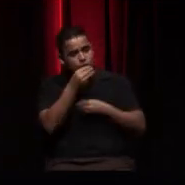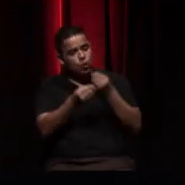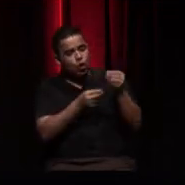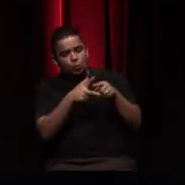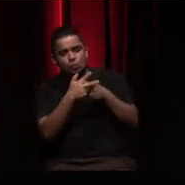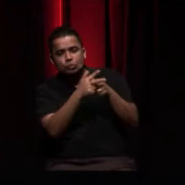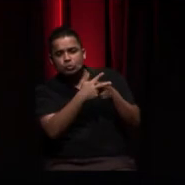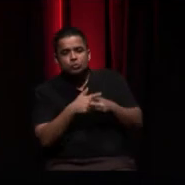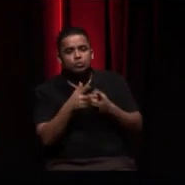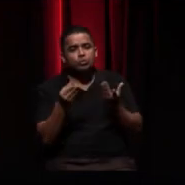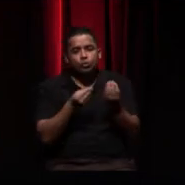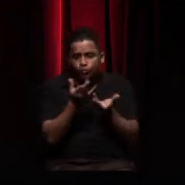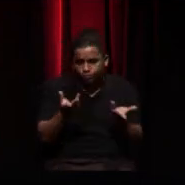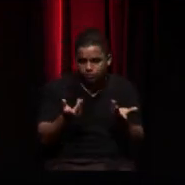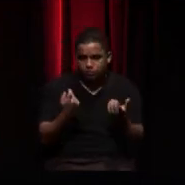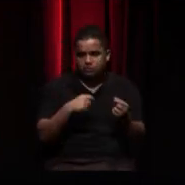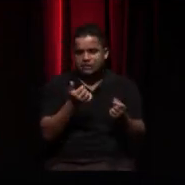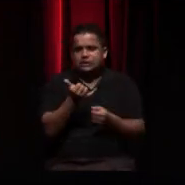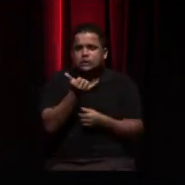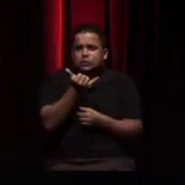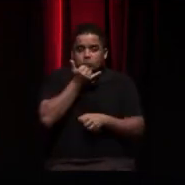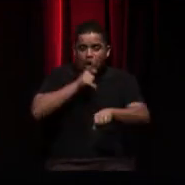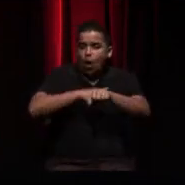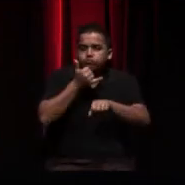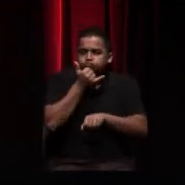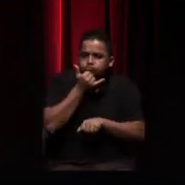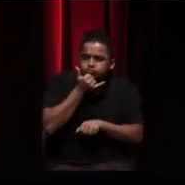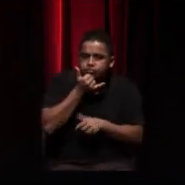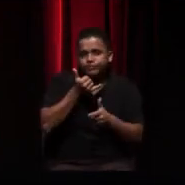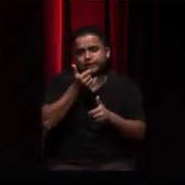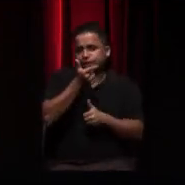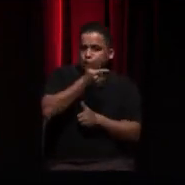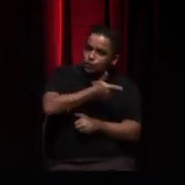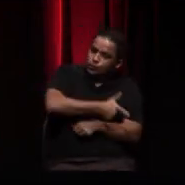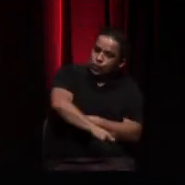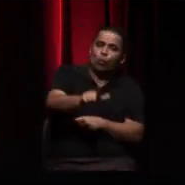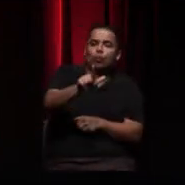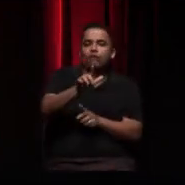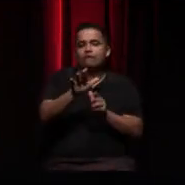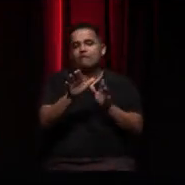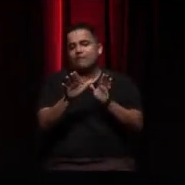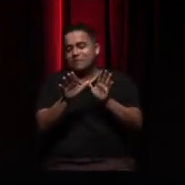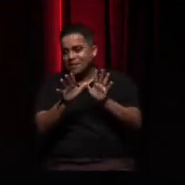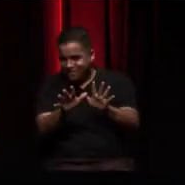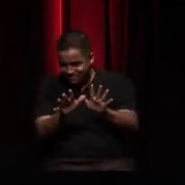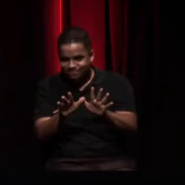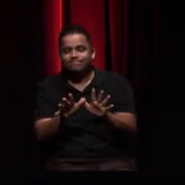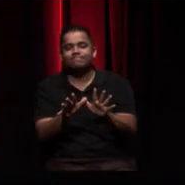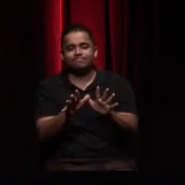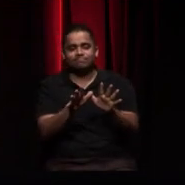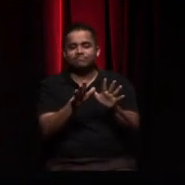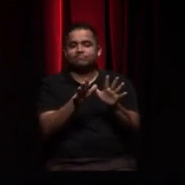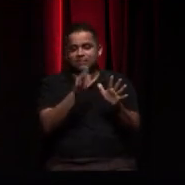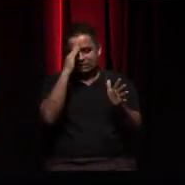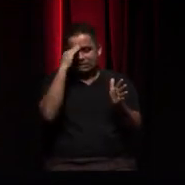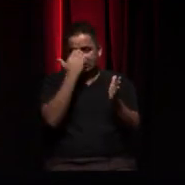You need to quickly apologize and start over. But you lose credibility.